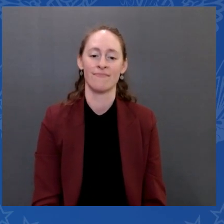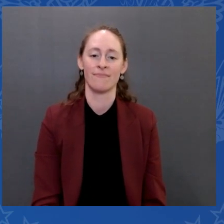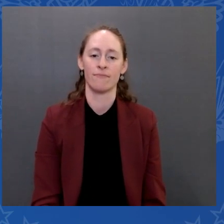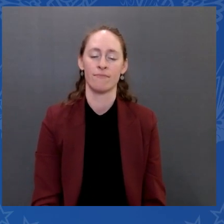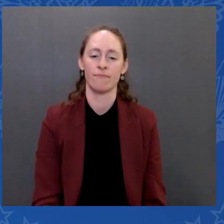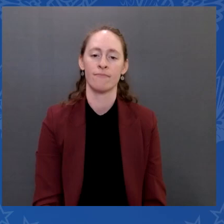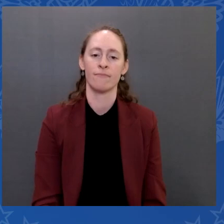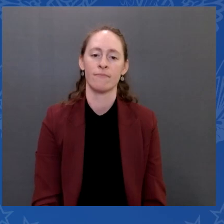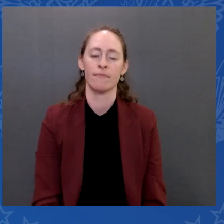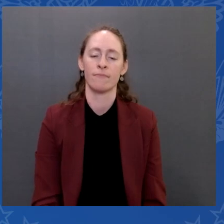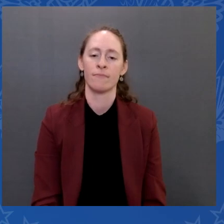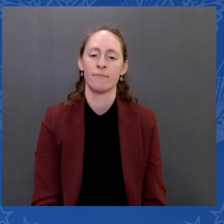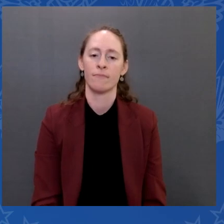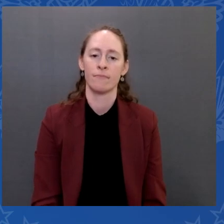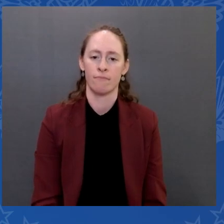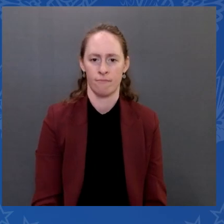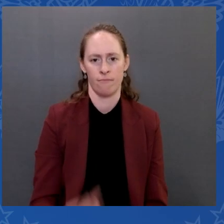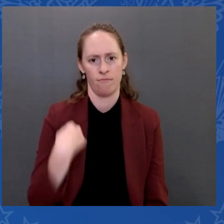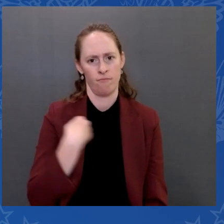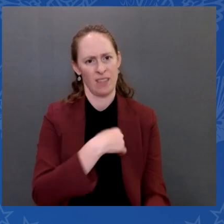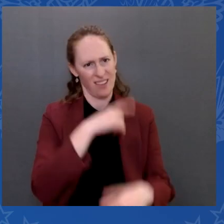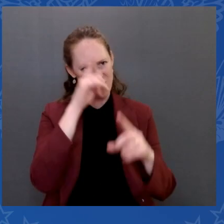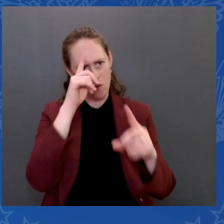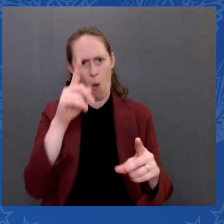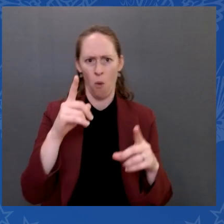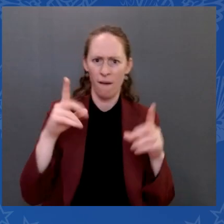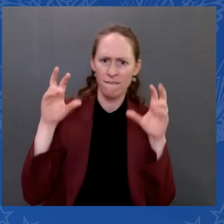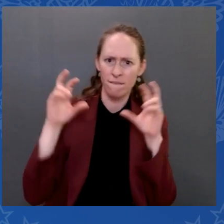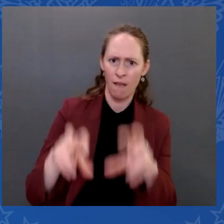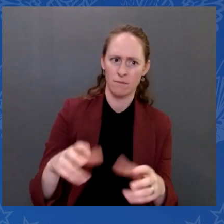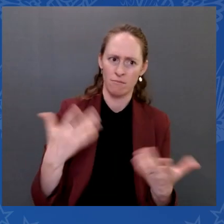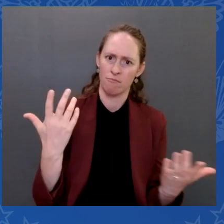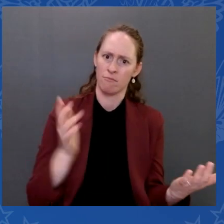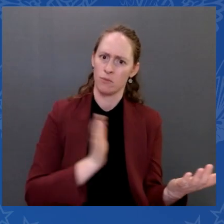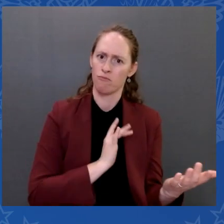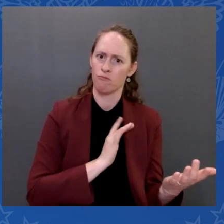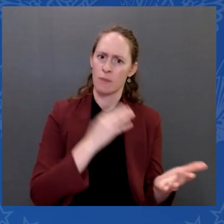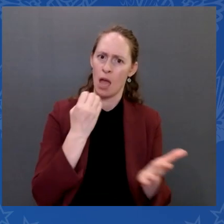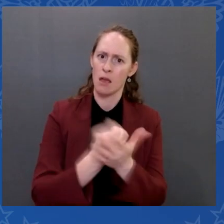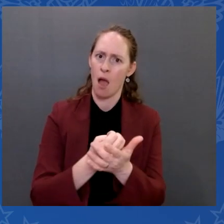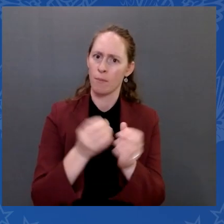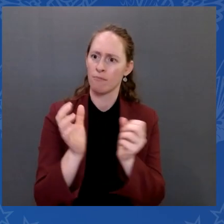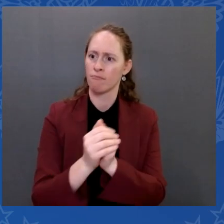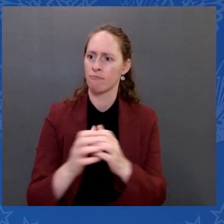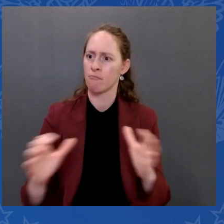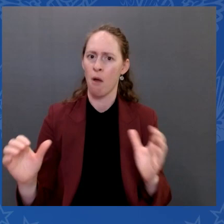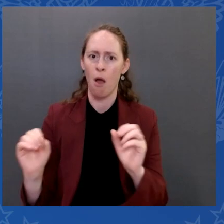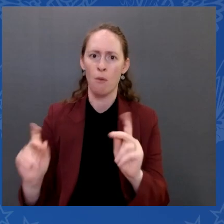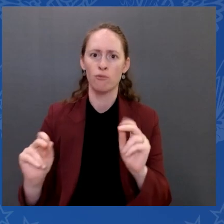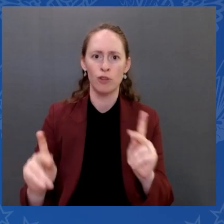here in the United States, and the opportunity there is quite significant. We're going to bring in Geoff and Tom and Mark